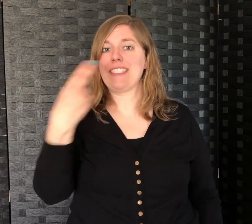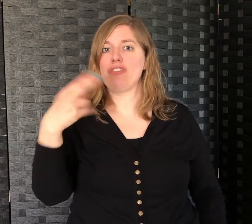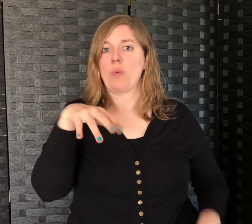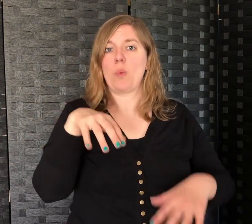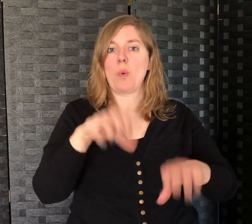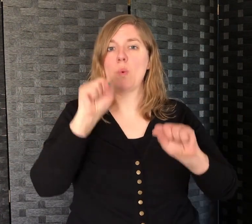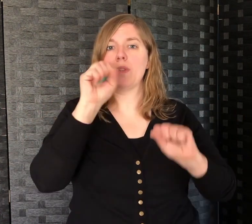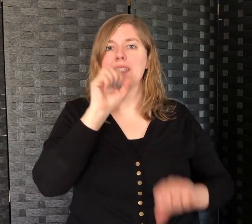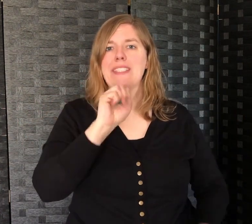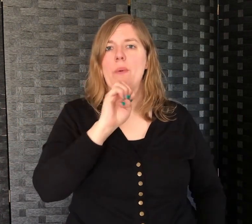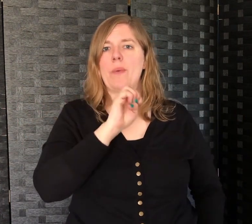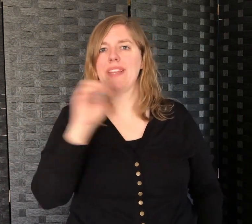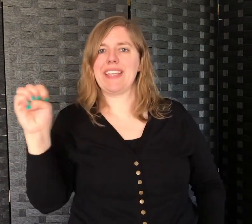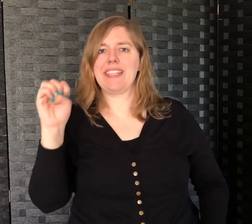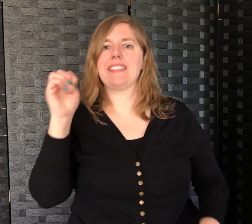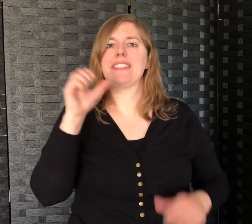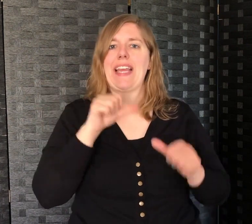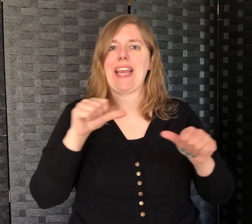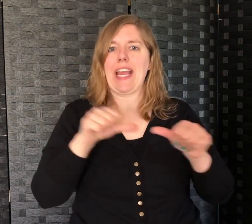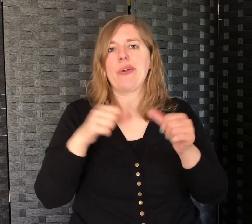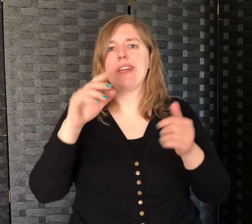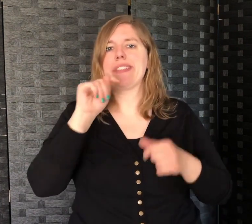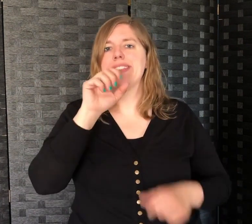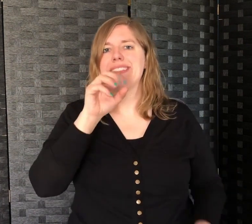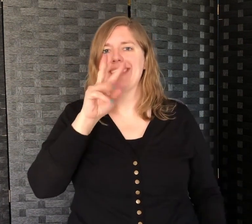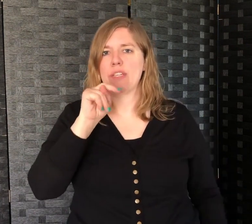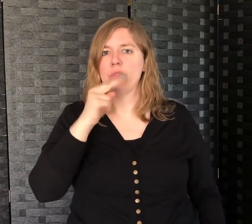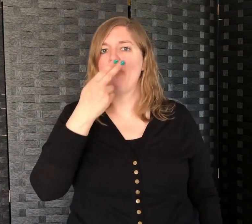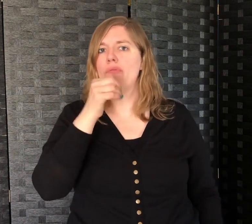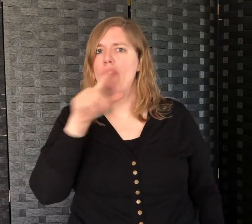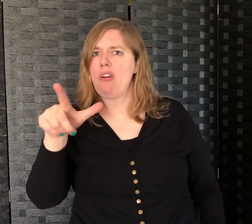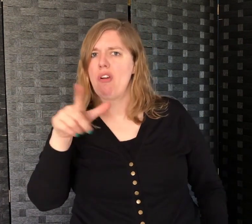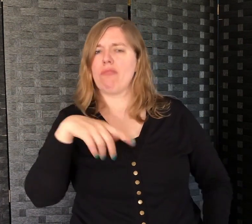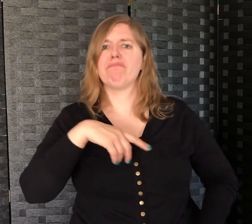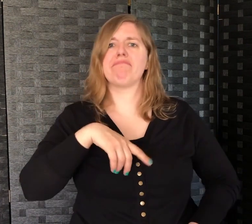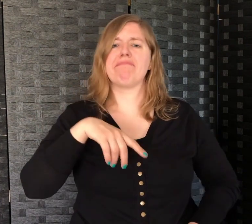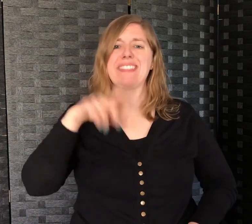MNCDHH is hosting a Southeast area town hall.